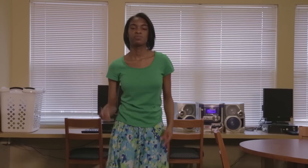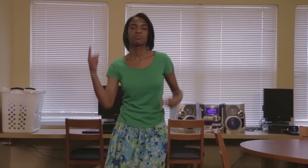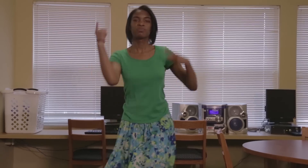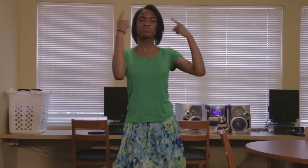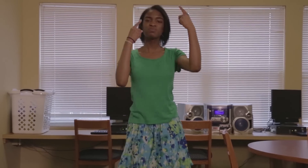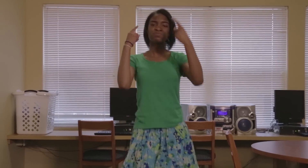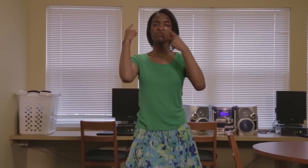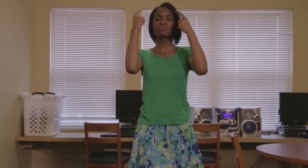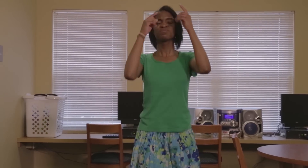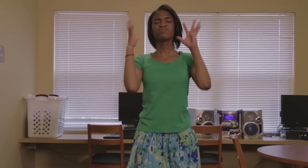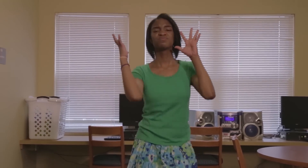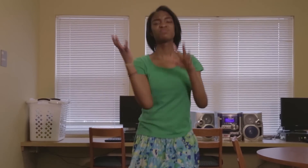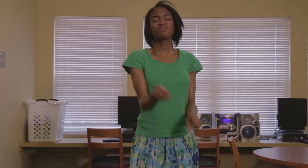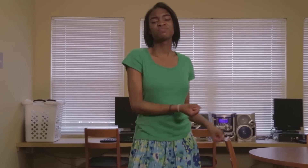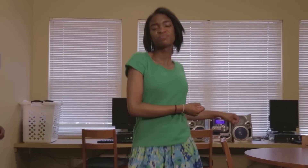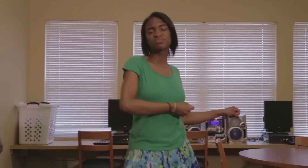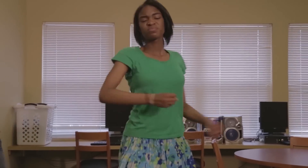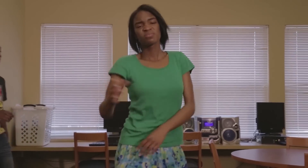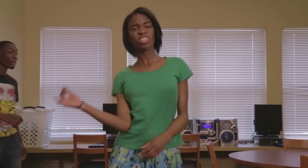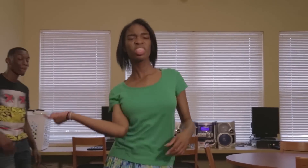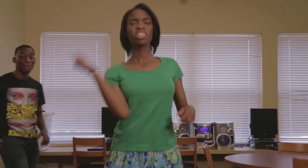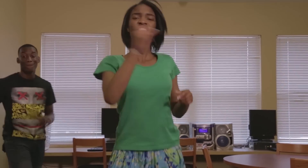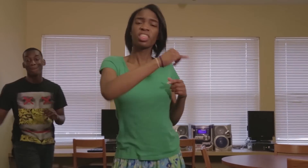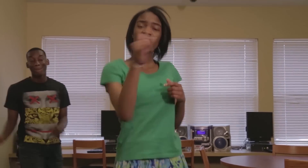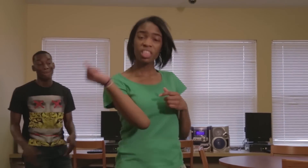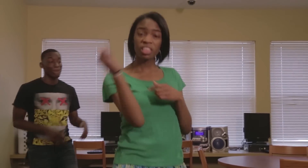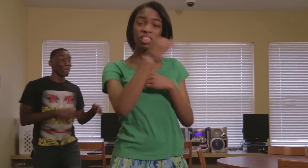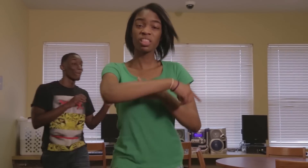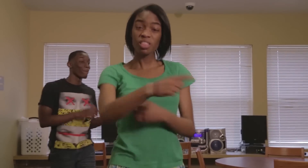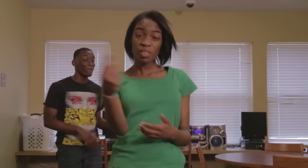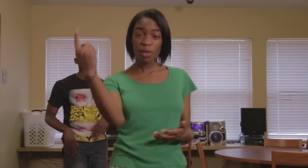I'm never gonna look back Whoa, I'm never gonna give it up